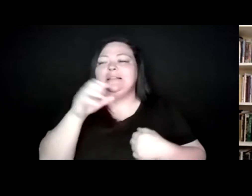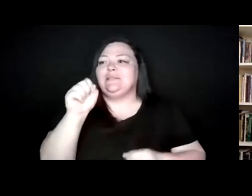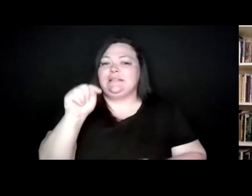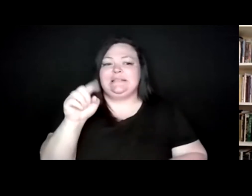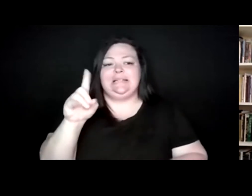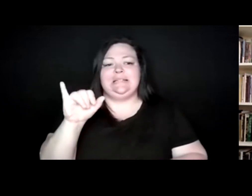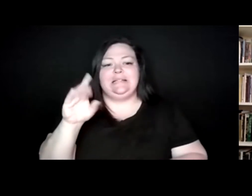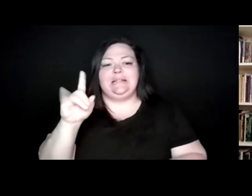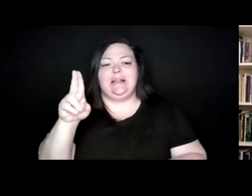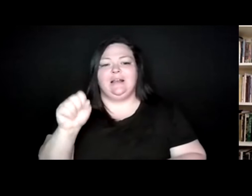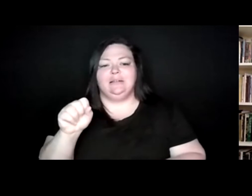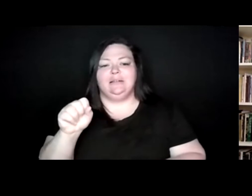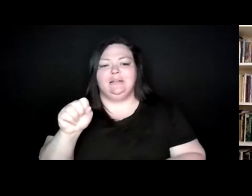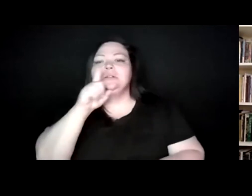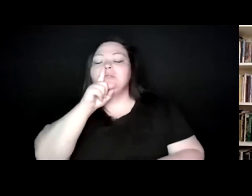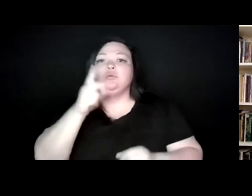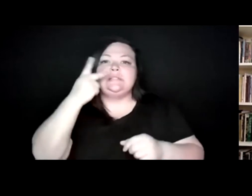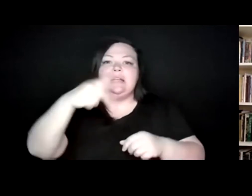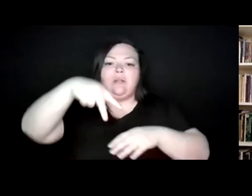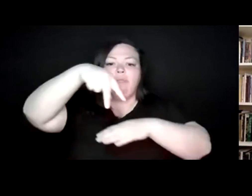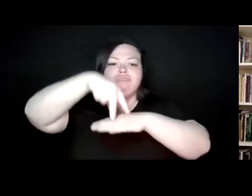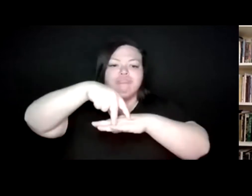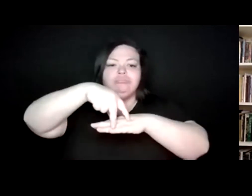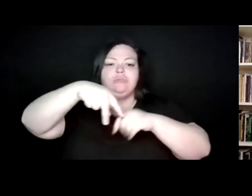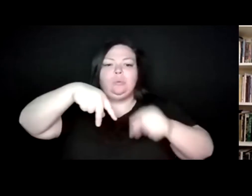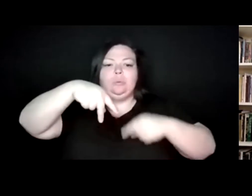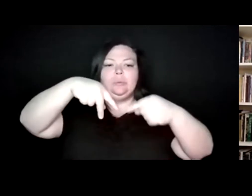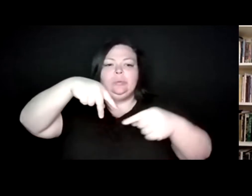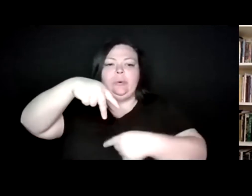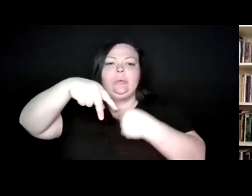Didacus, the tripod wheels / of Hephaistos. Son //